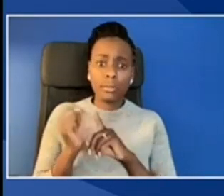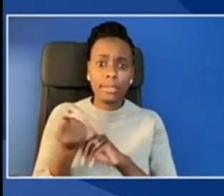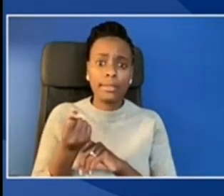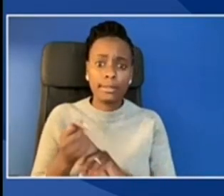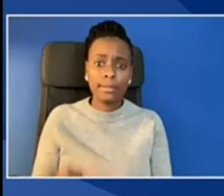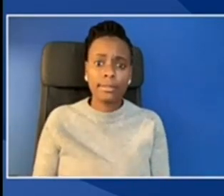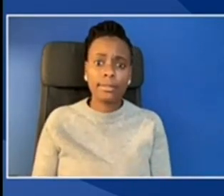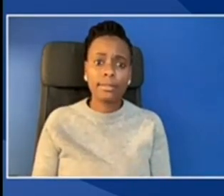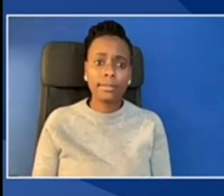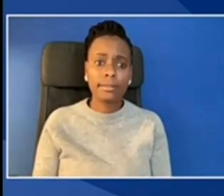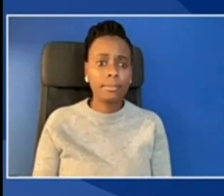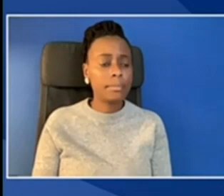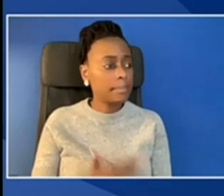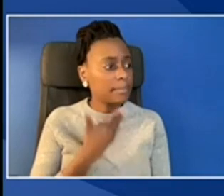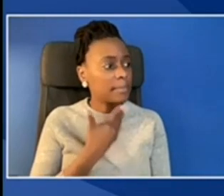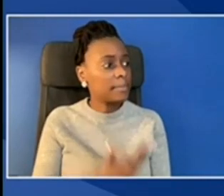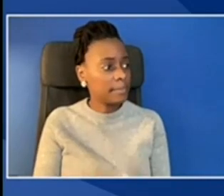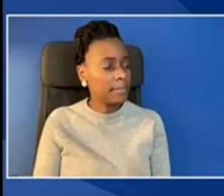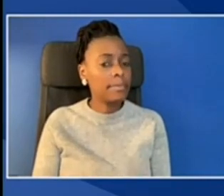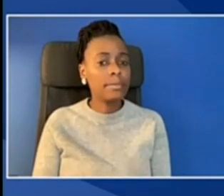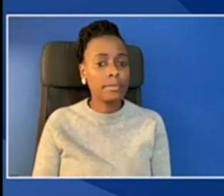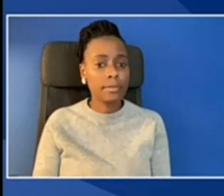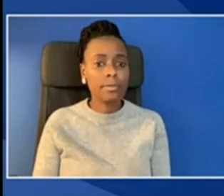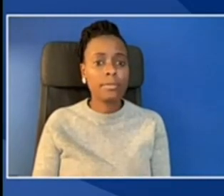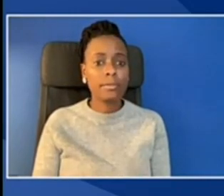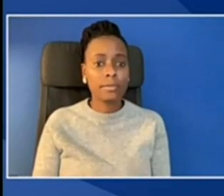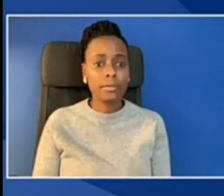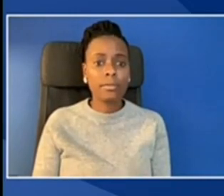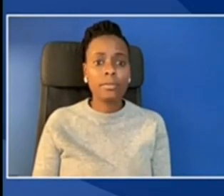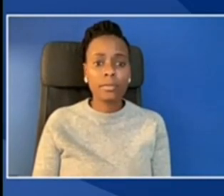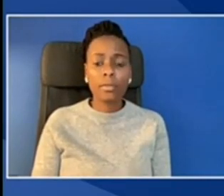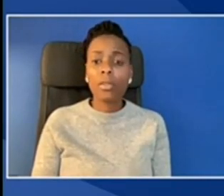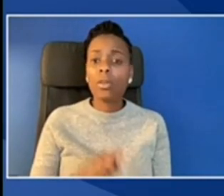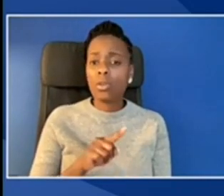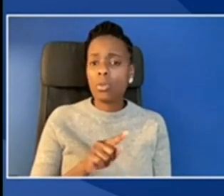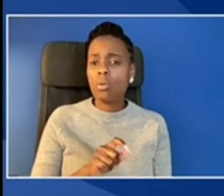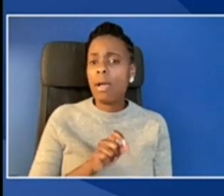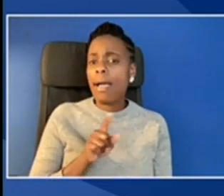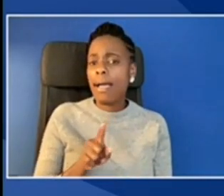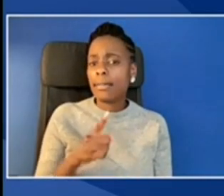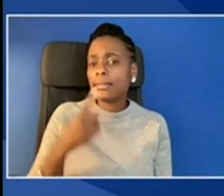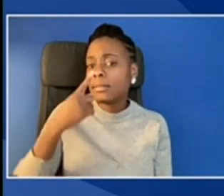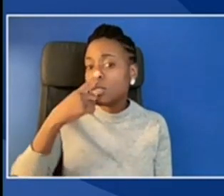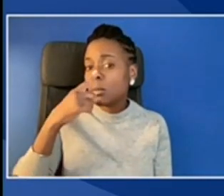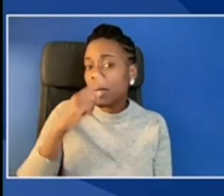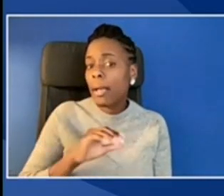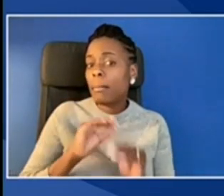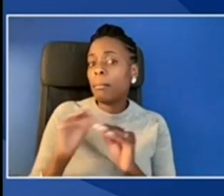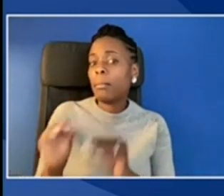Thank you, Vincent. To the extent that you were asking a question, if you could place that into the chat, I'd appreciate that.